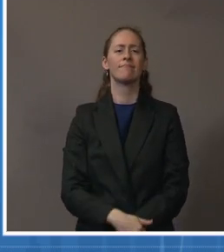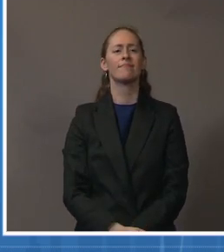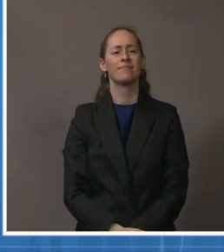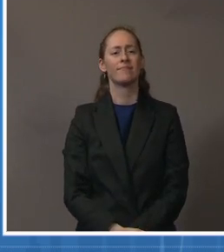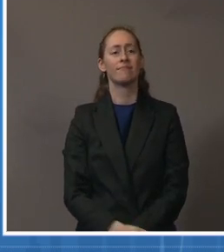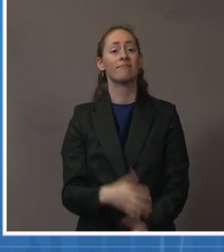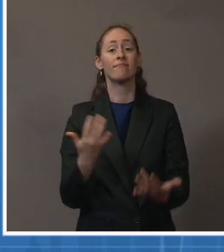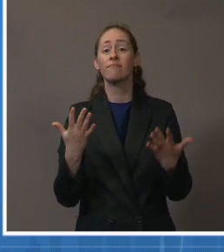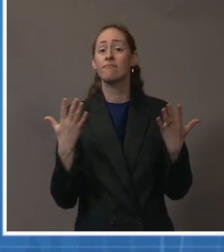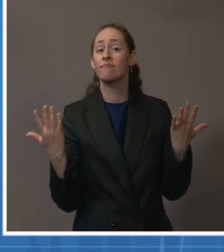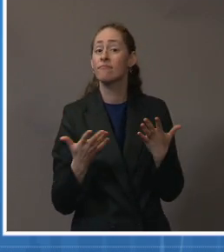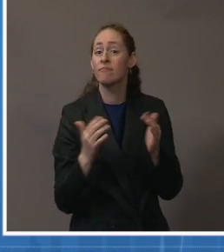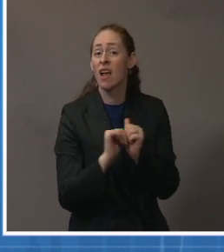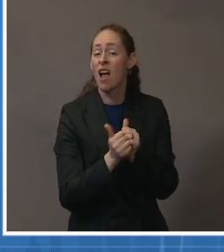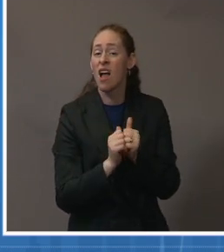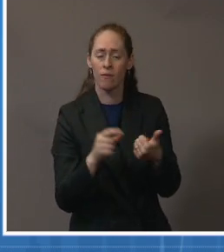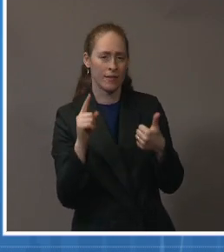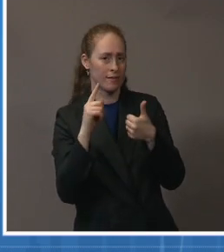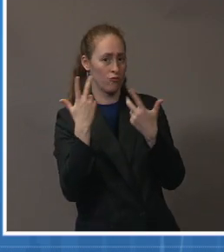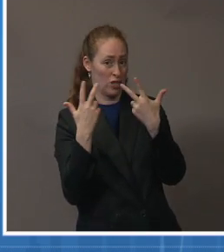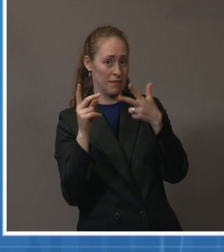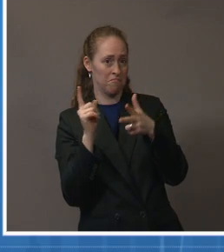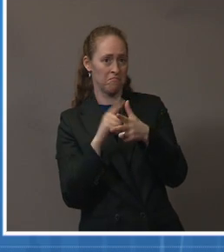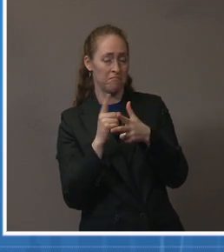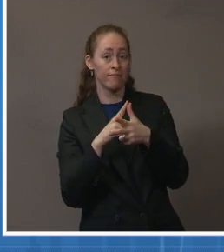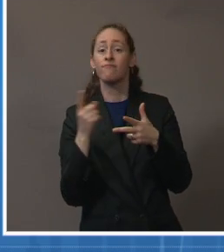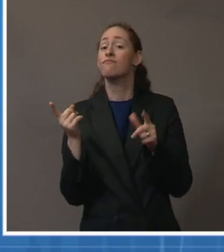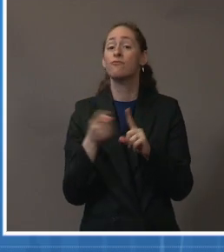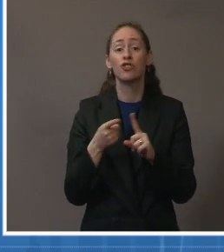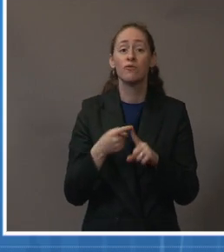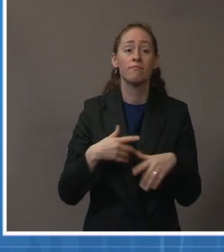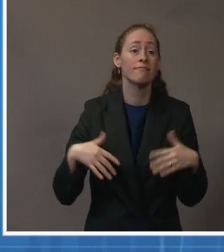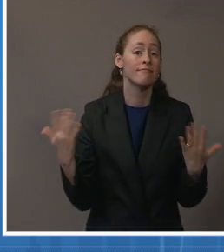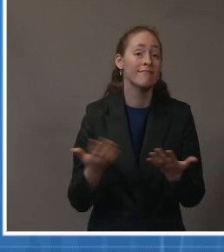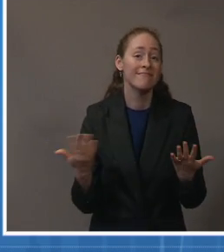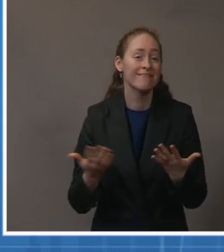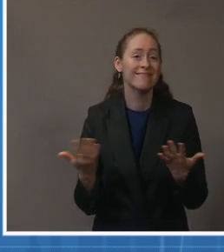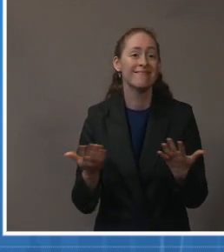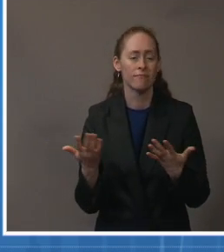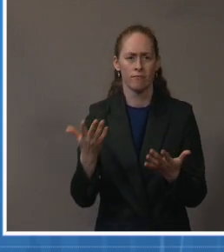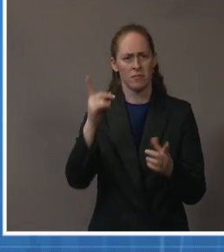First, having successfully secured enough supply of vaccine for Americans,